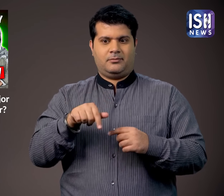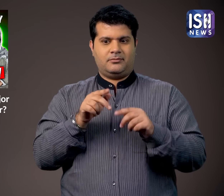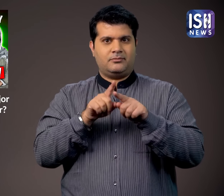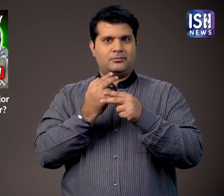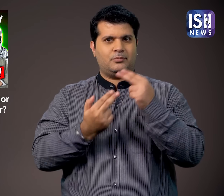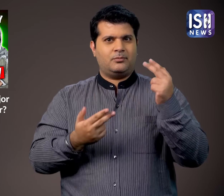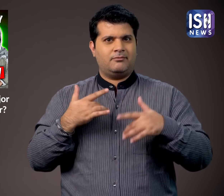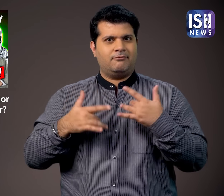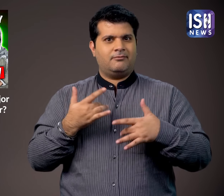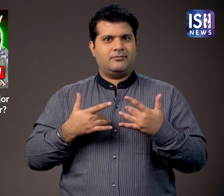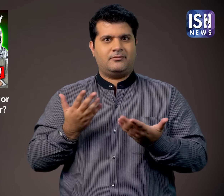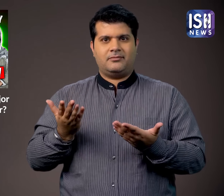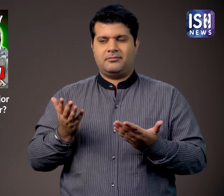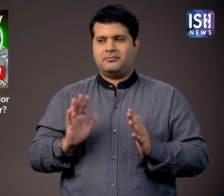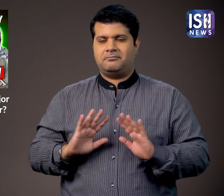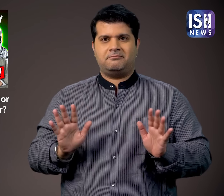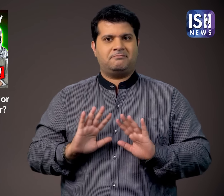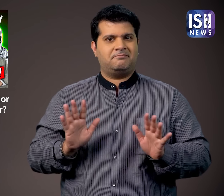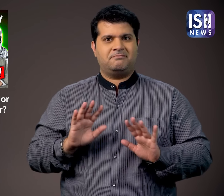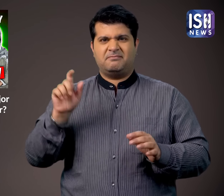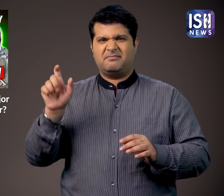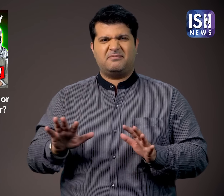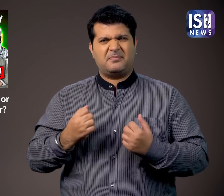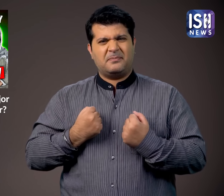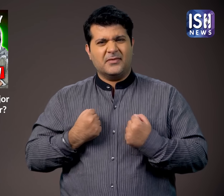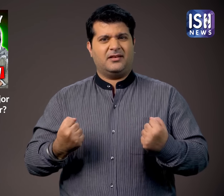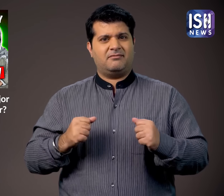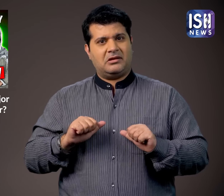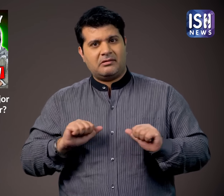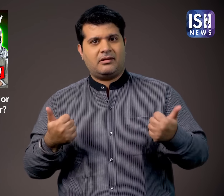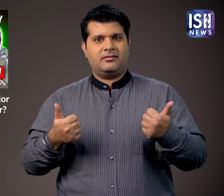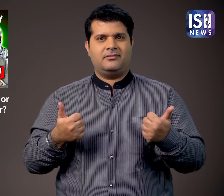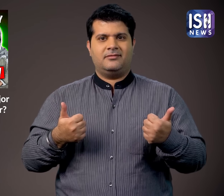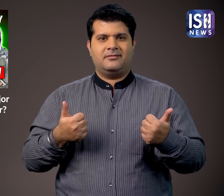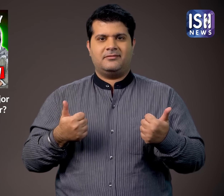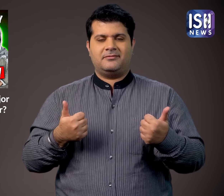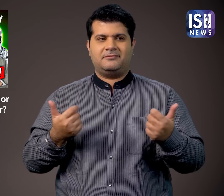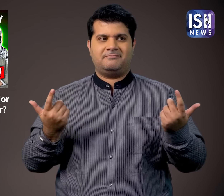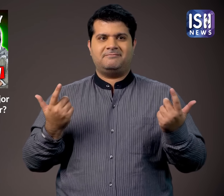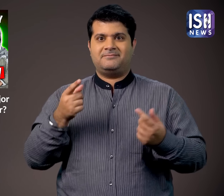This is really interesting! He was brave and determined.